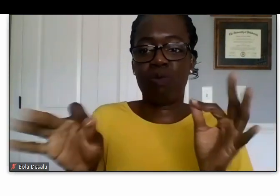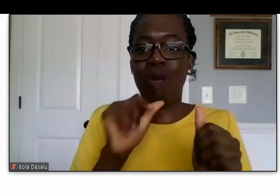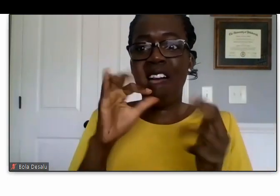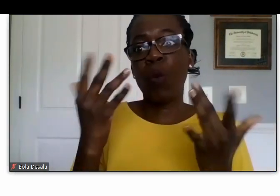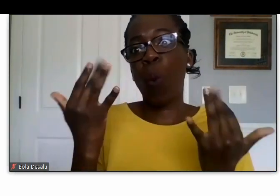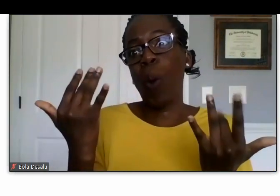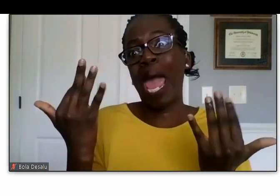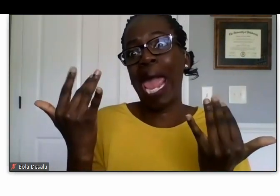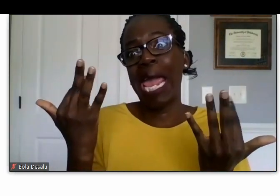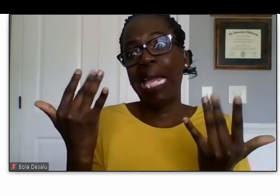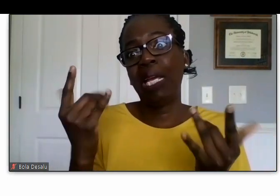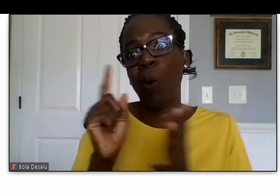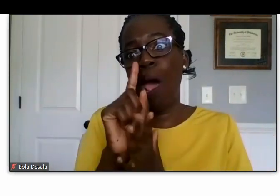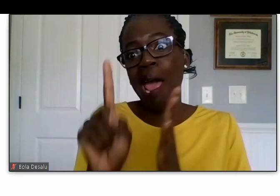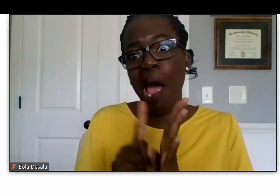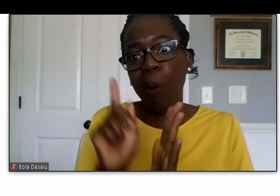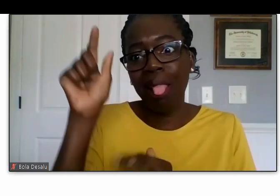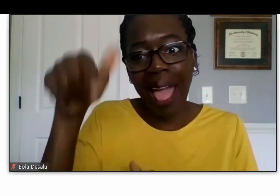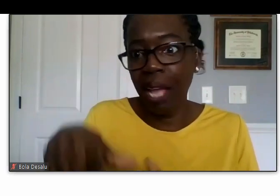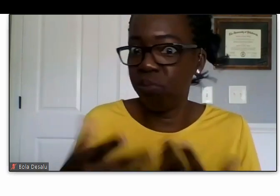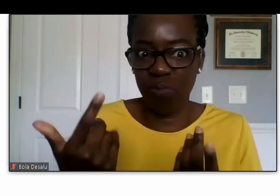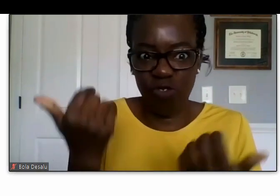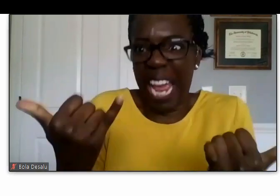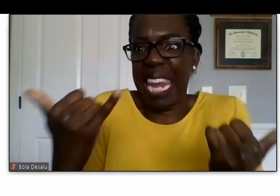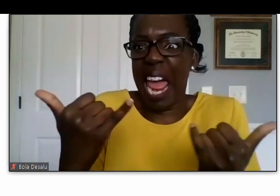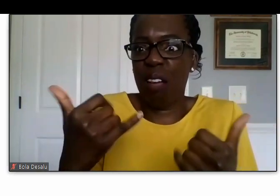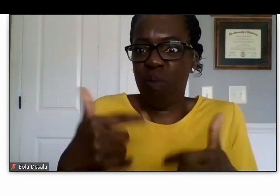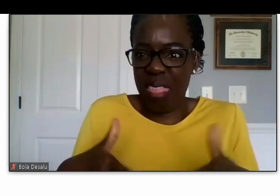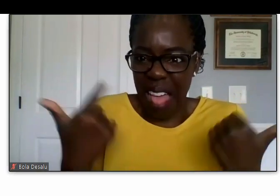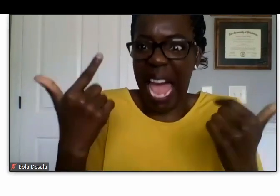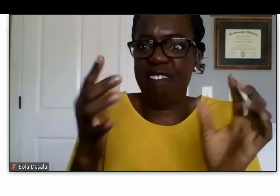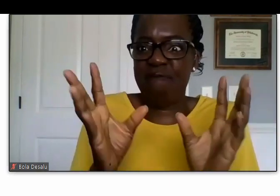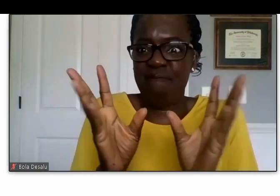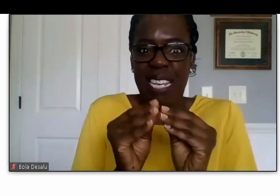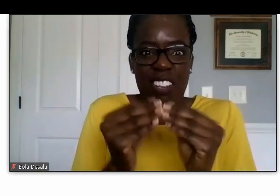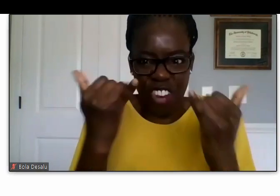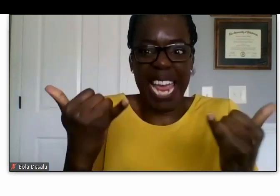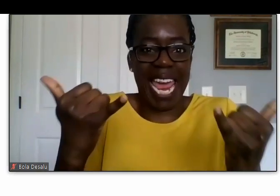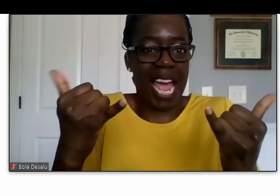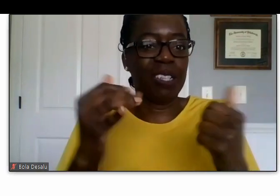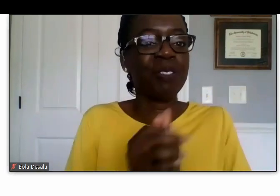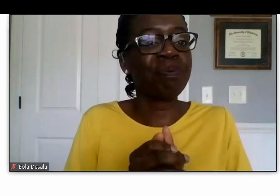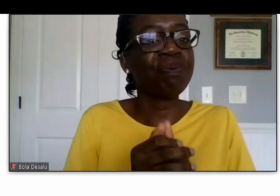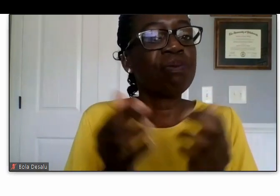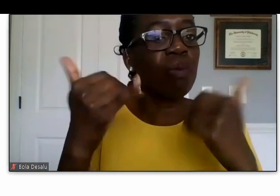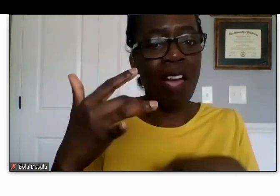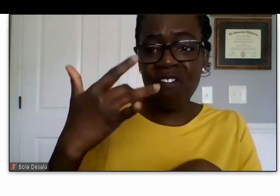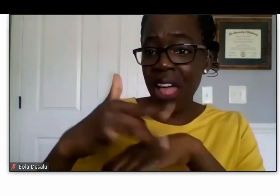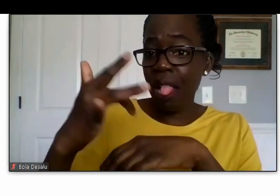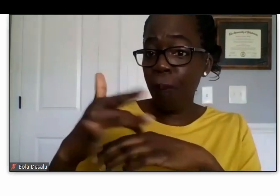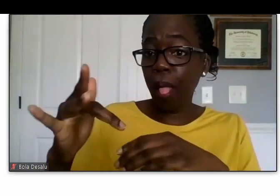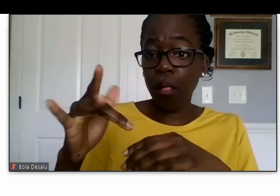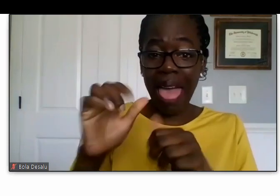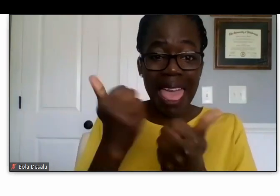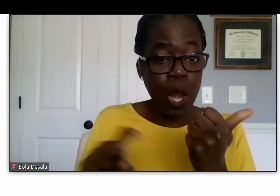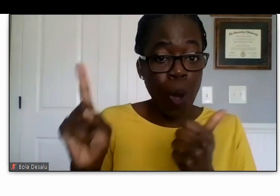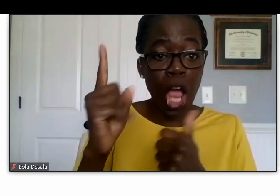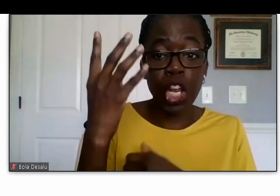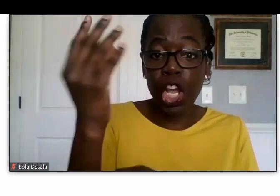The delivery of live captioning - you don't have to wait an hour later! You can use real-time captioning right there while the meeting is happening.